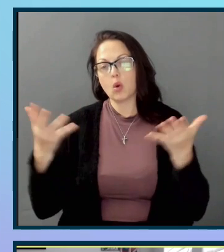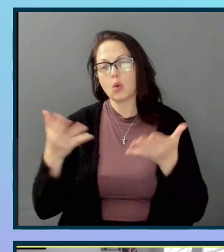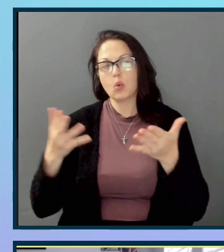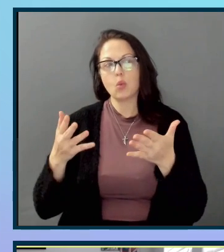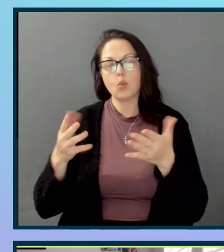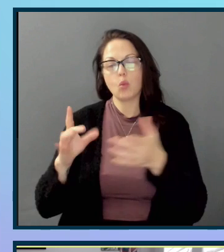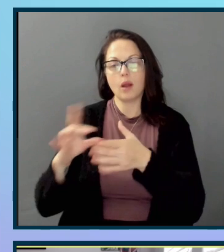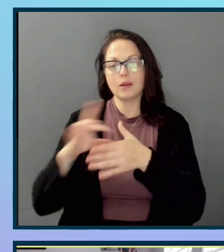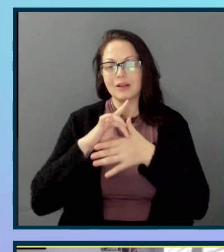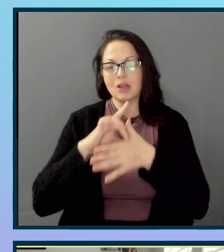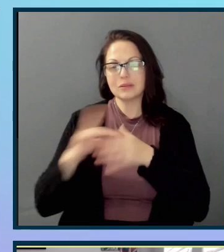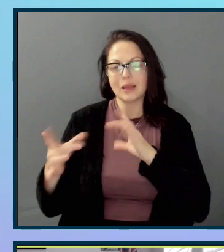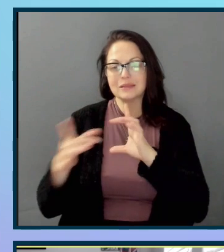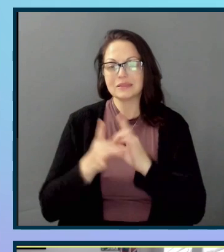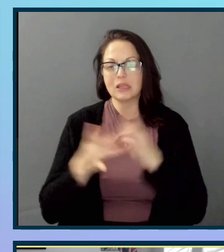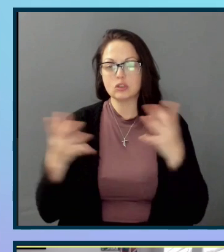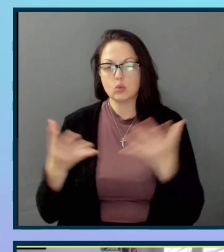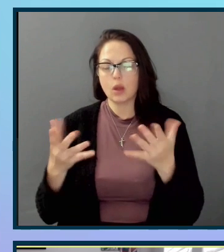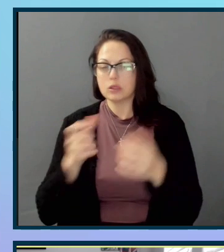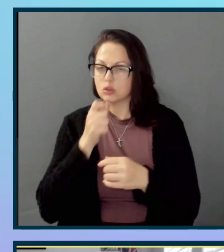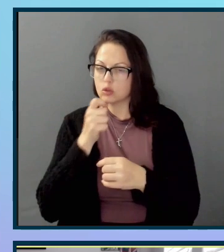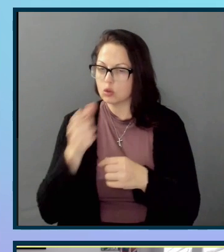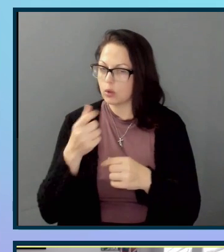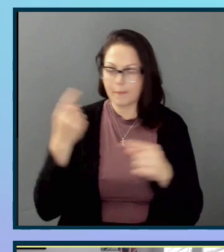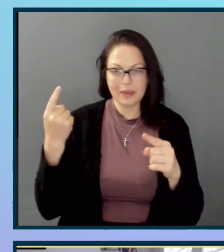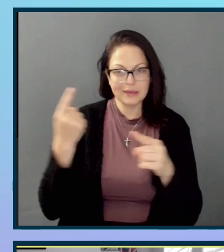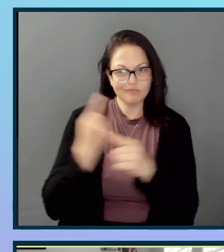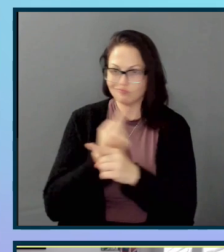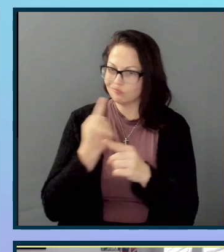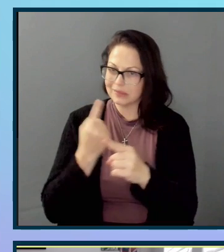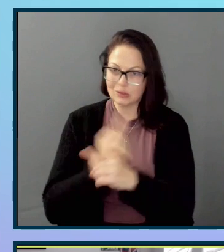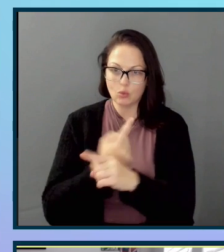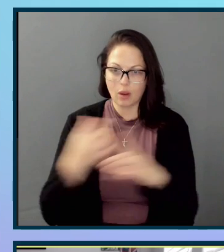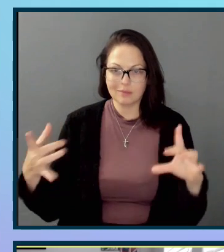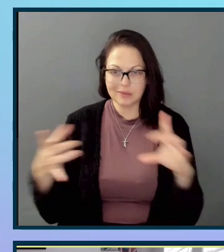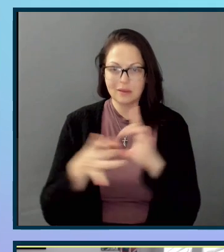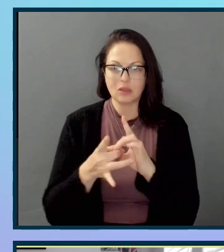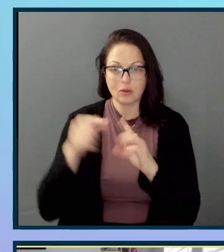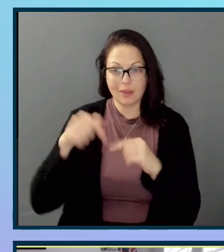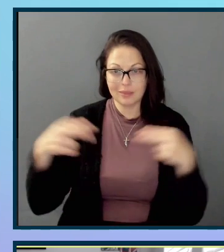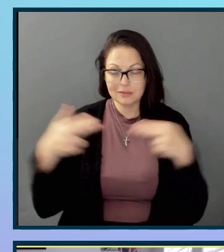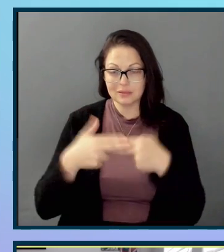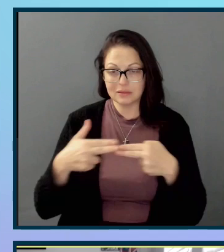so that they're not making incorrect connections. And this slide here, or the formatting of these slides,